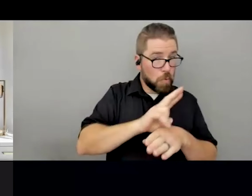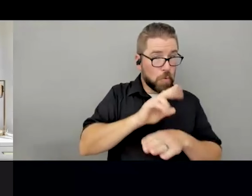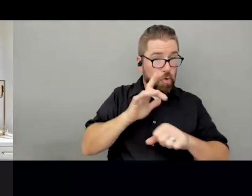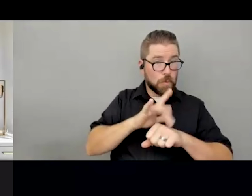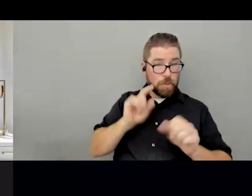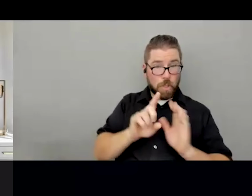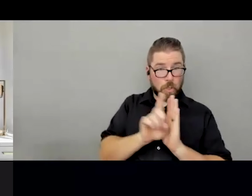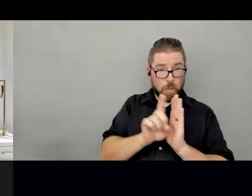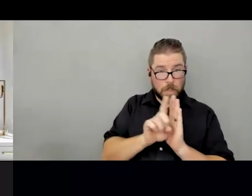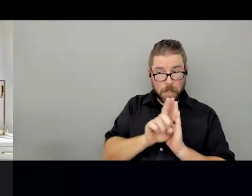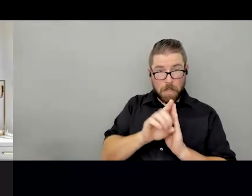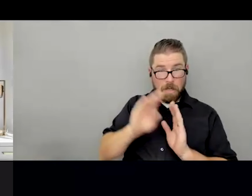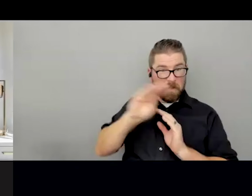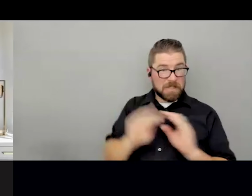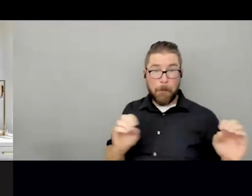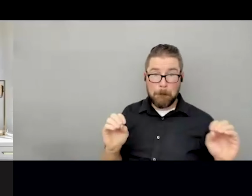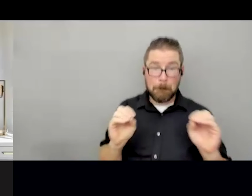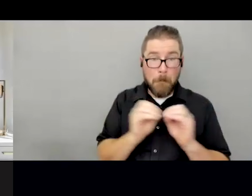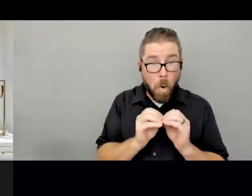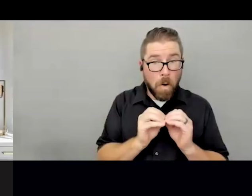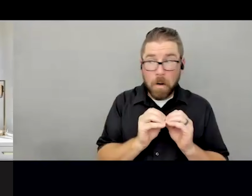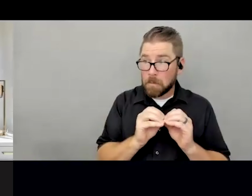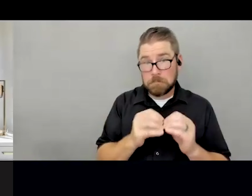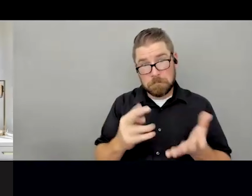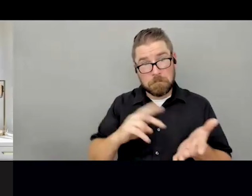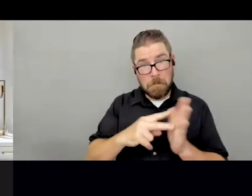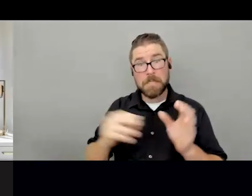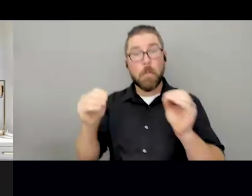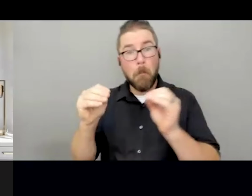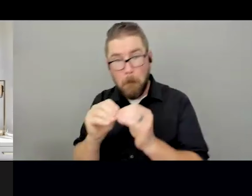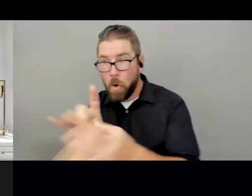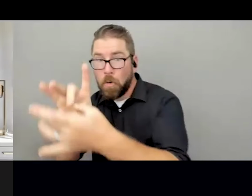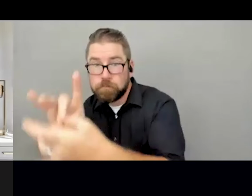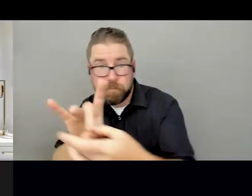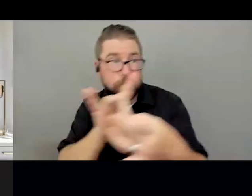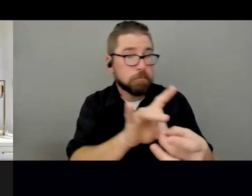But that engagement creates a good problem, which is we have more students who we have to try to reach.